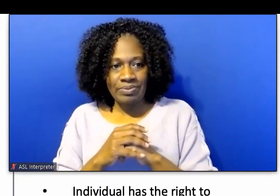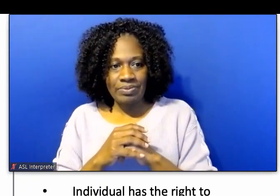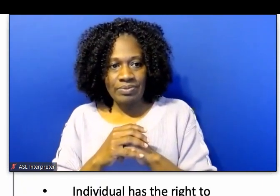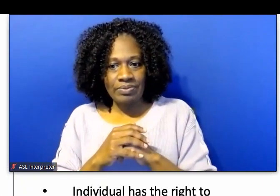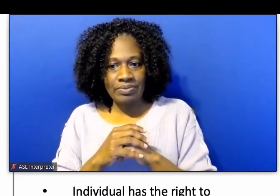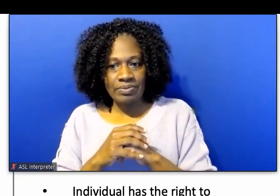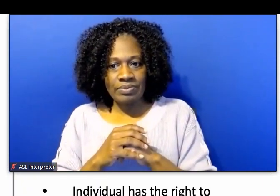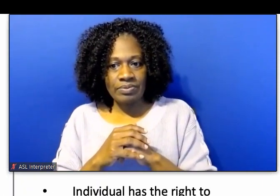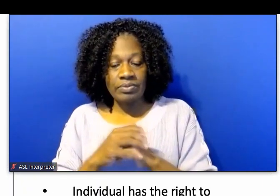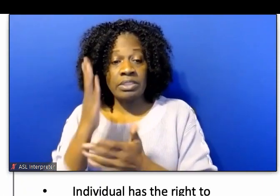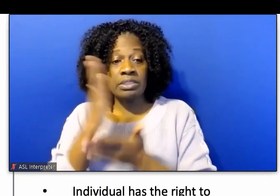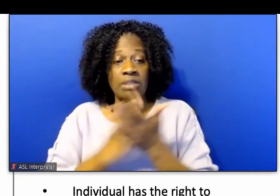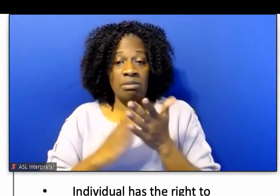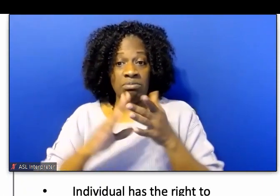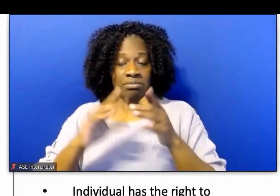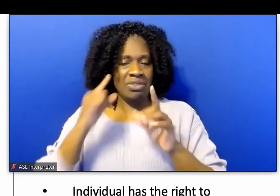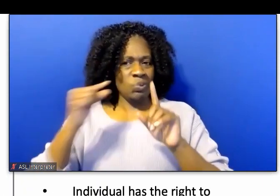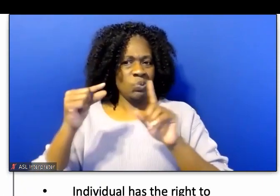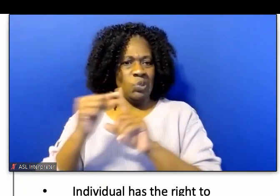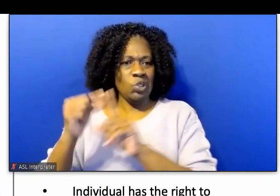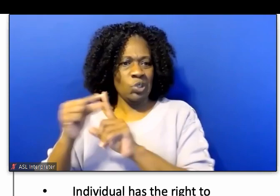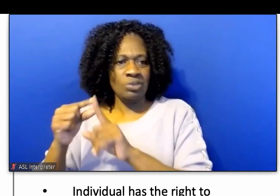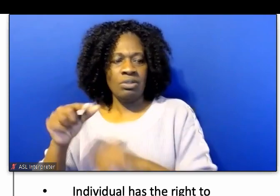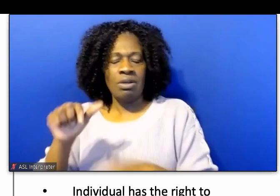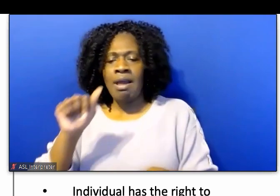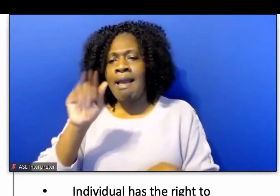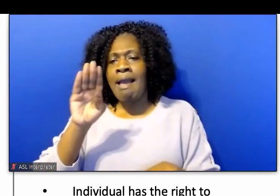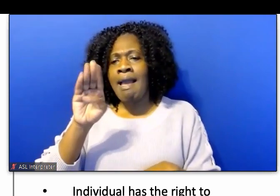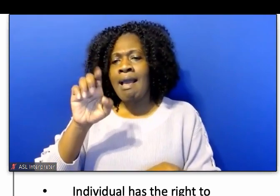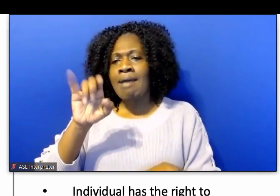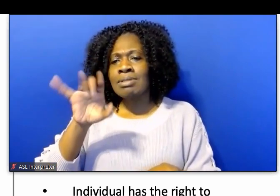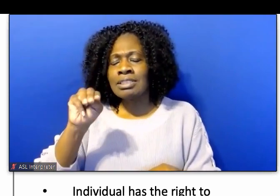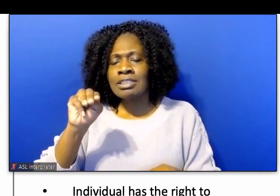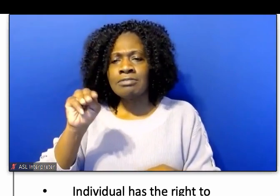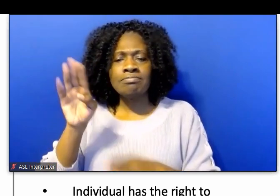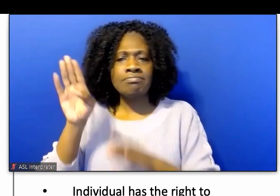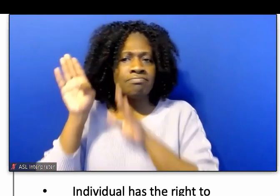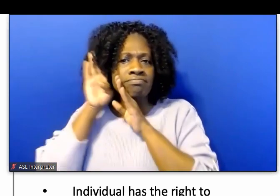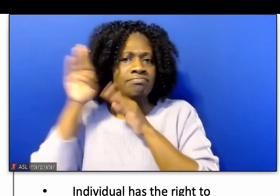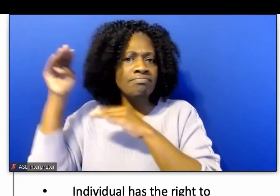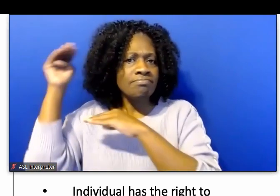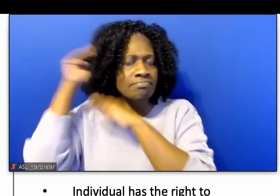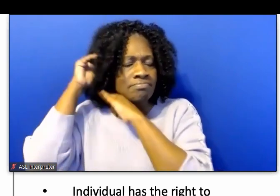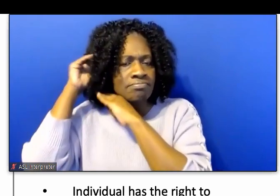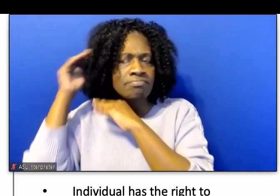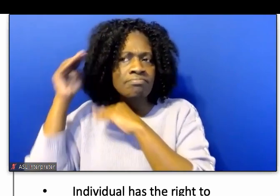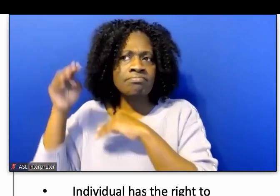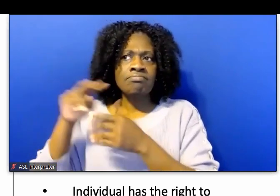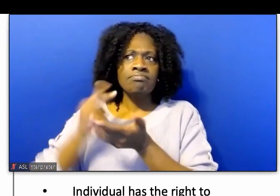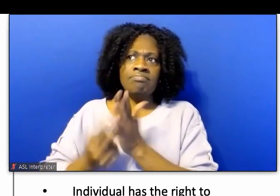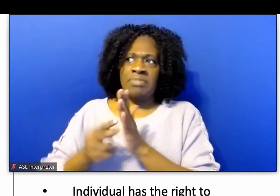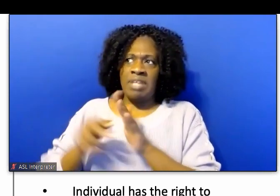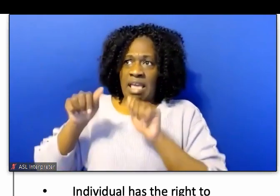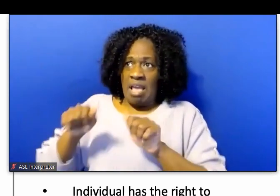So, some of the words - ableism - That is when you are looking at things as an able-boded person.